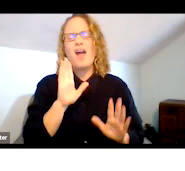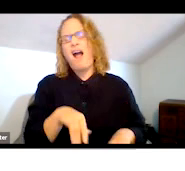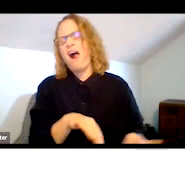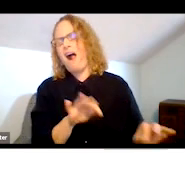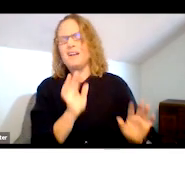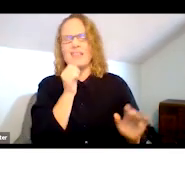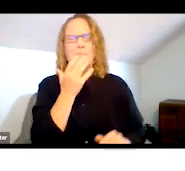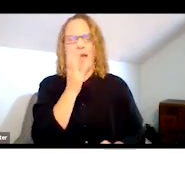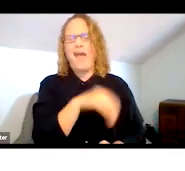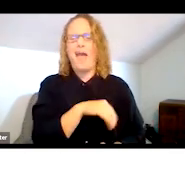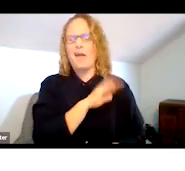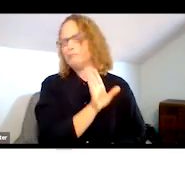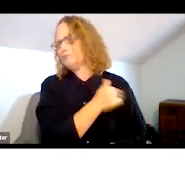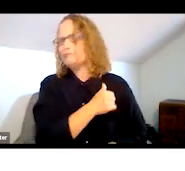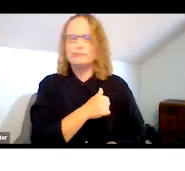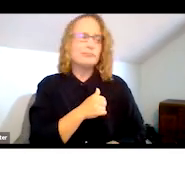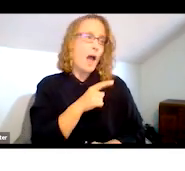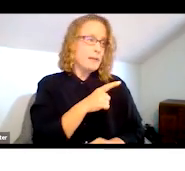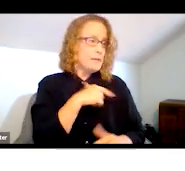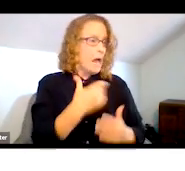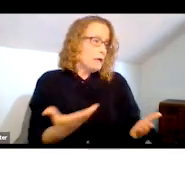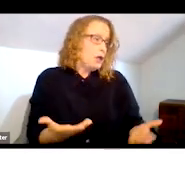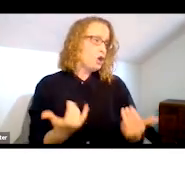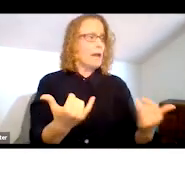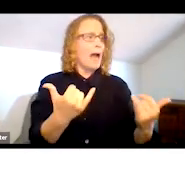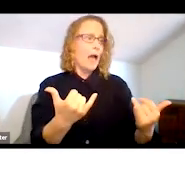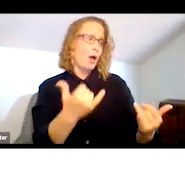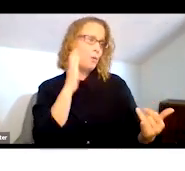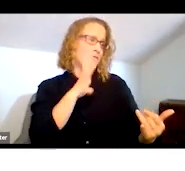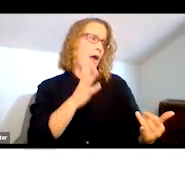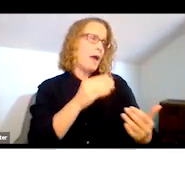If an individual asks or is sharing a traumatic experience